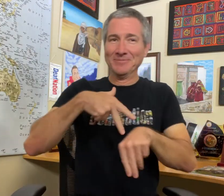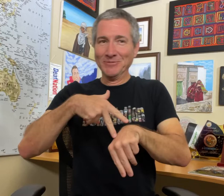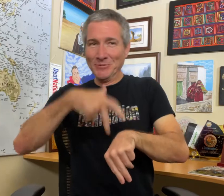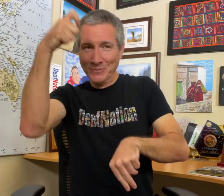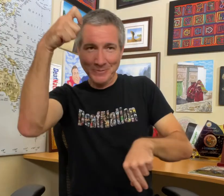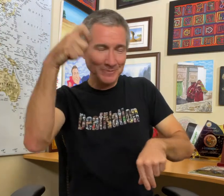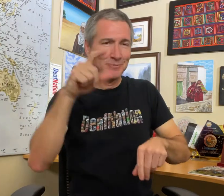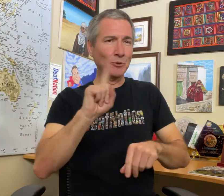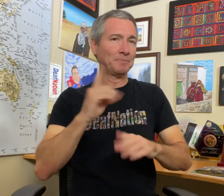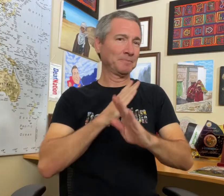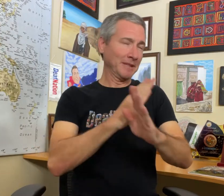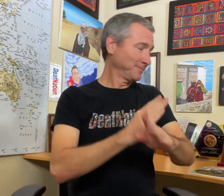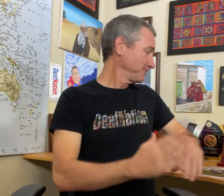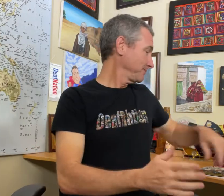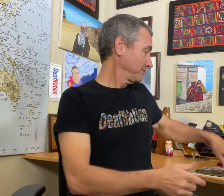"No Barriers with Joel Barish."